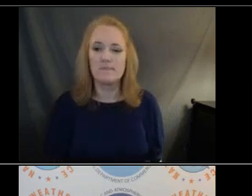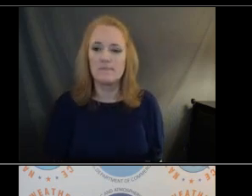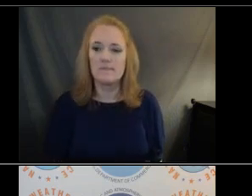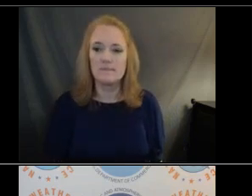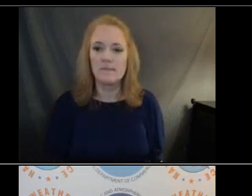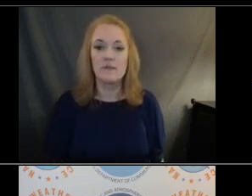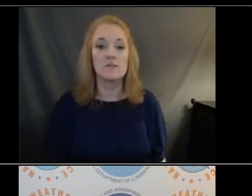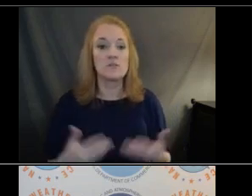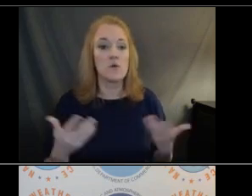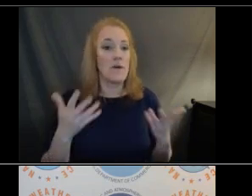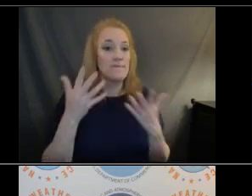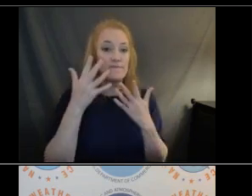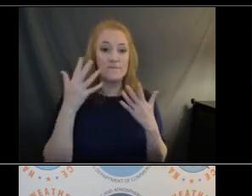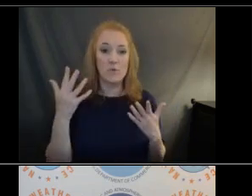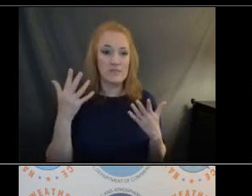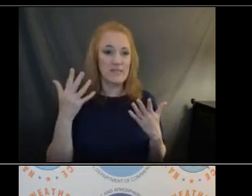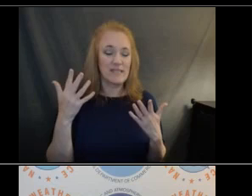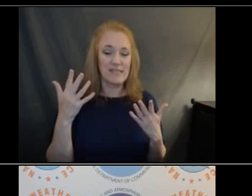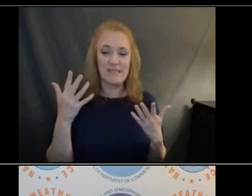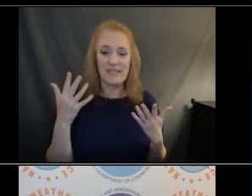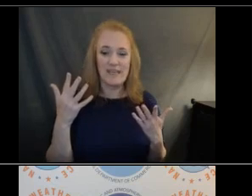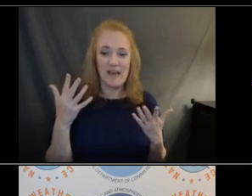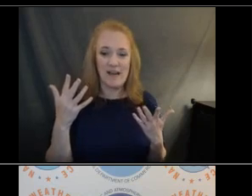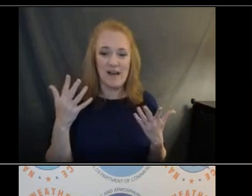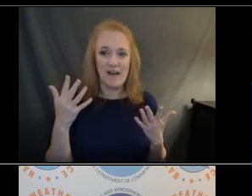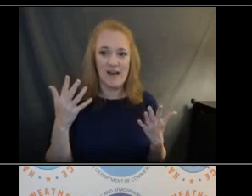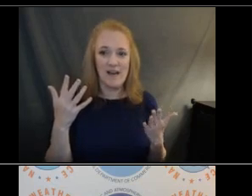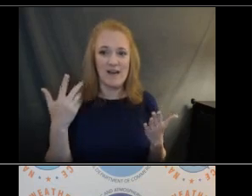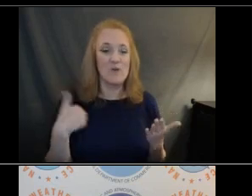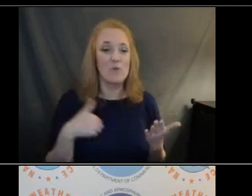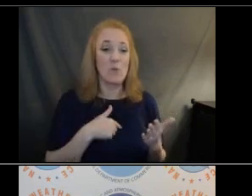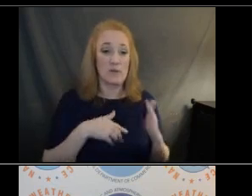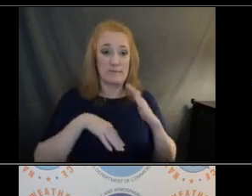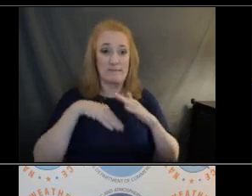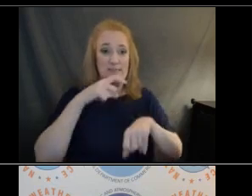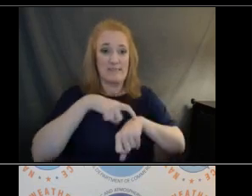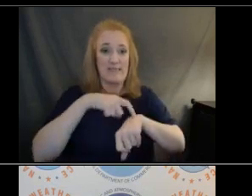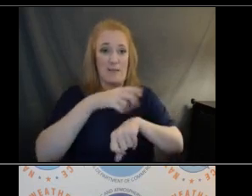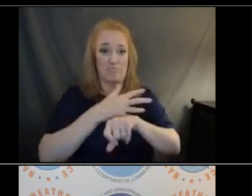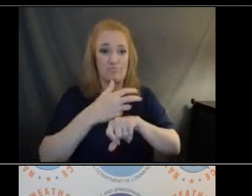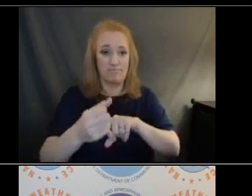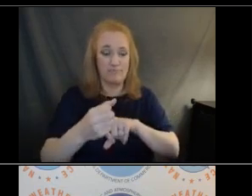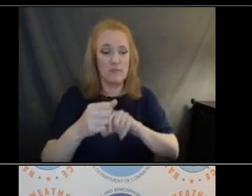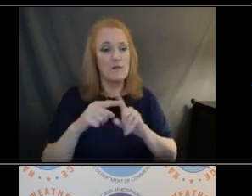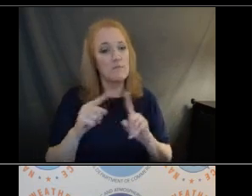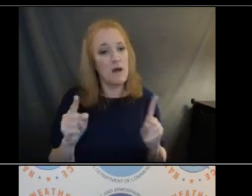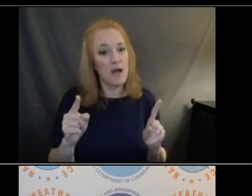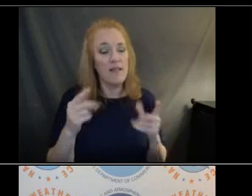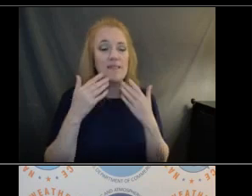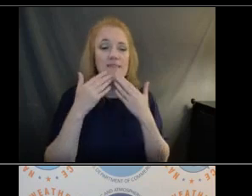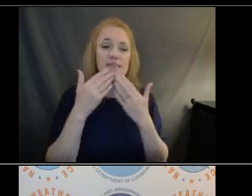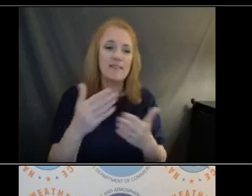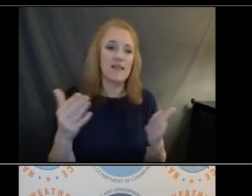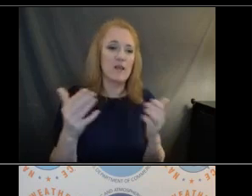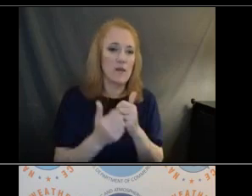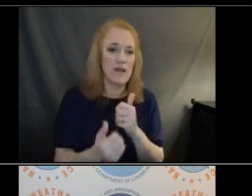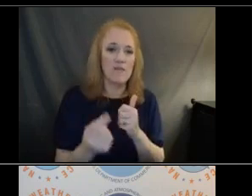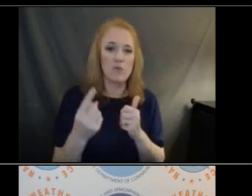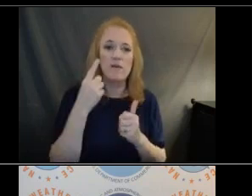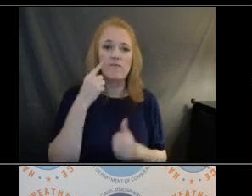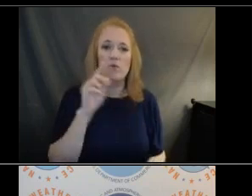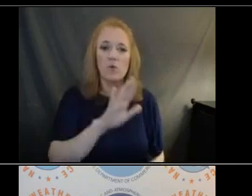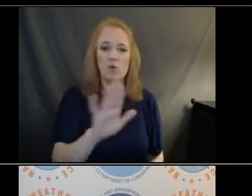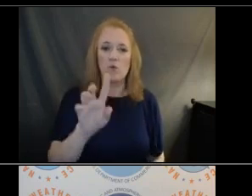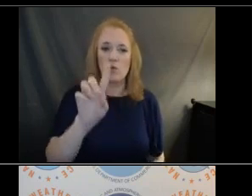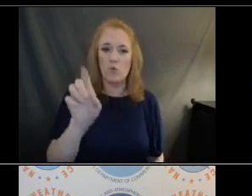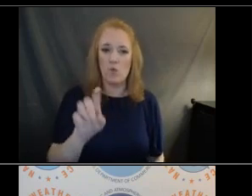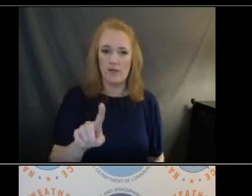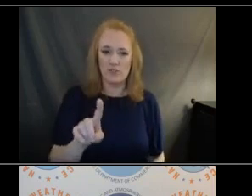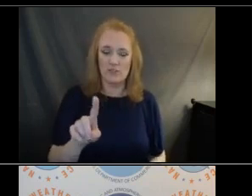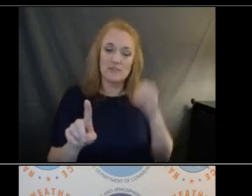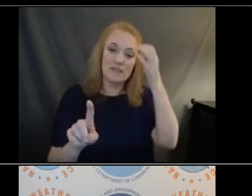So unfortunately, we're at time but thanks everybody for your questions. Gail, Phil,